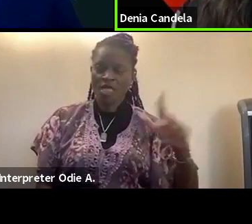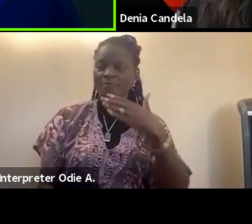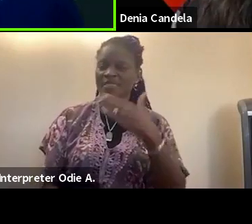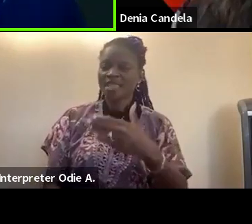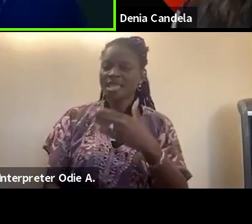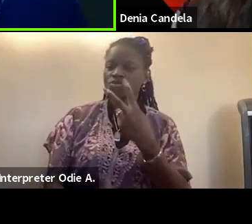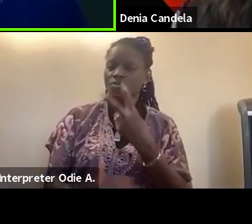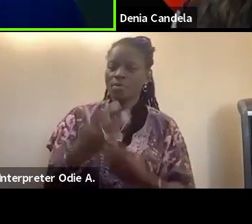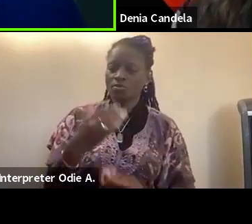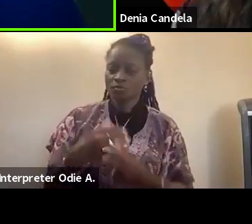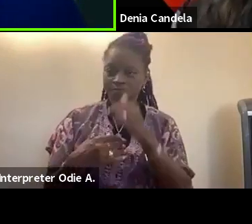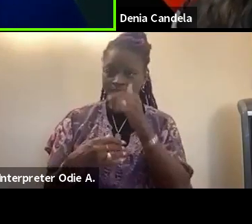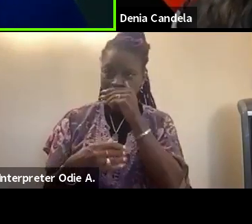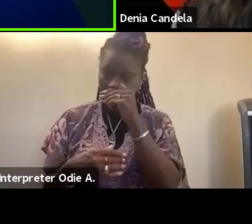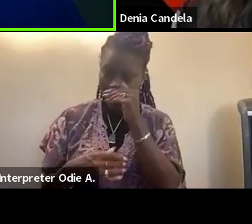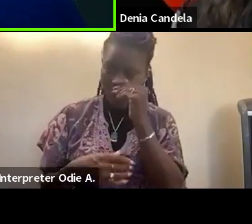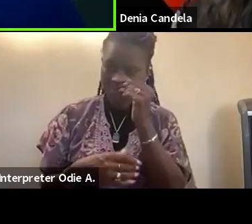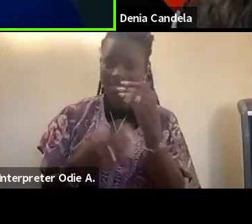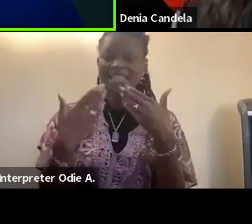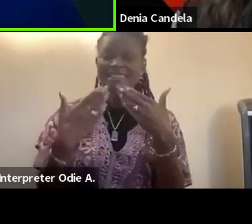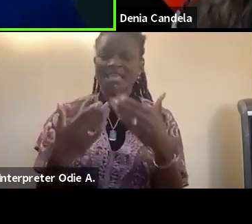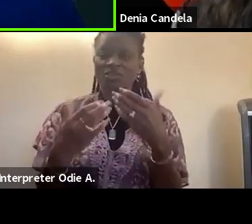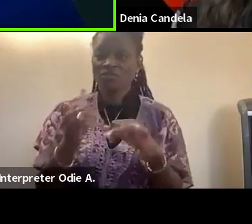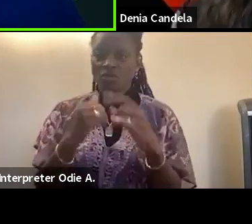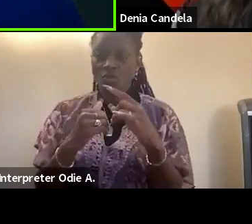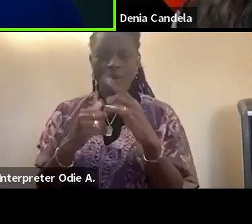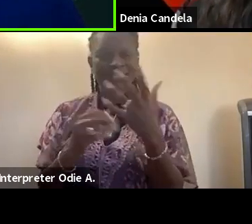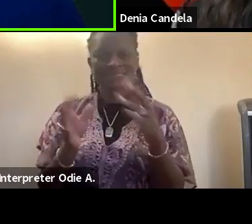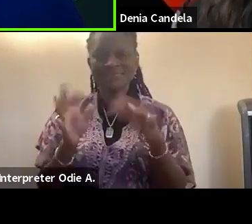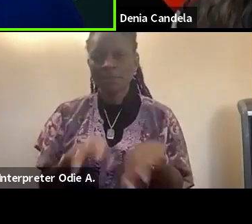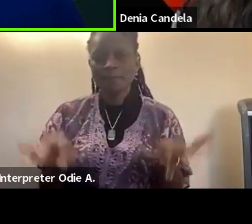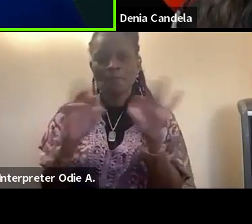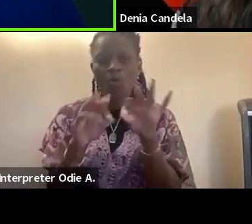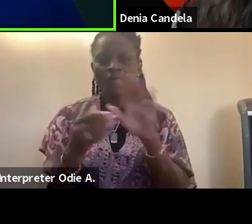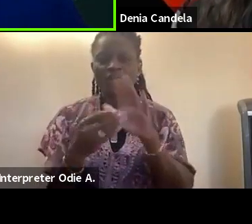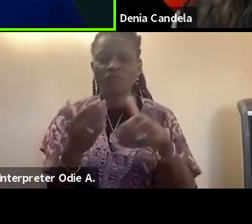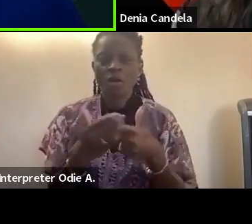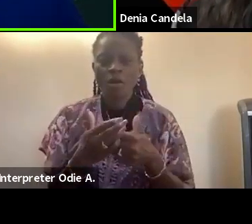Yes. Thank you all. I think it's important to everybody know that so much of the work